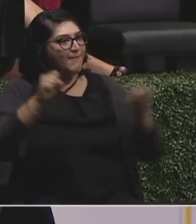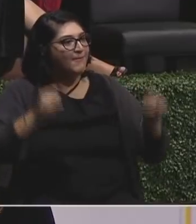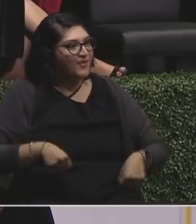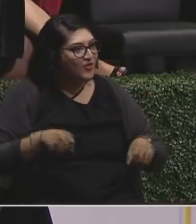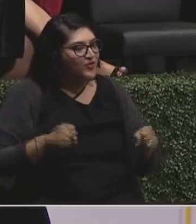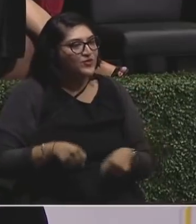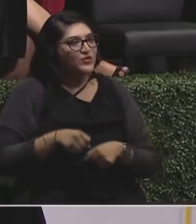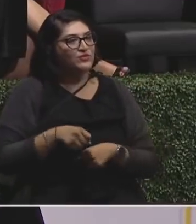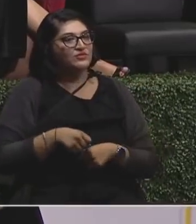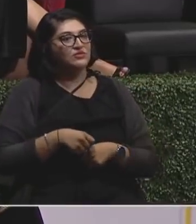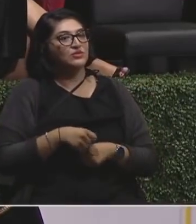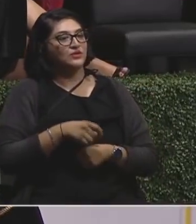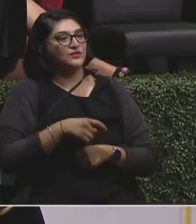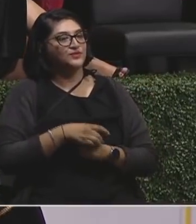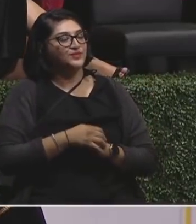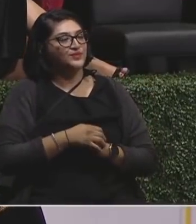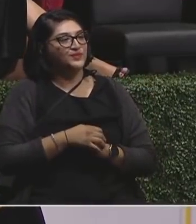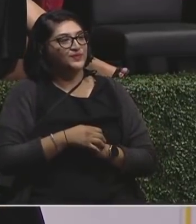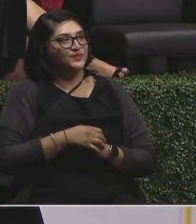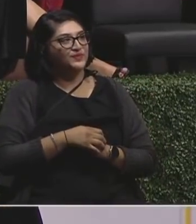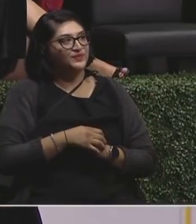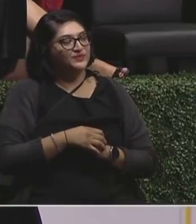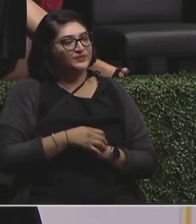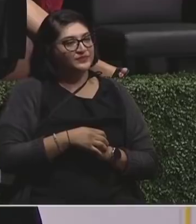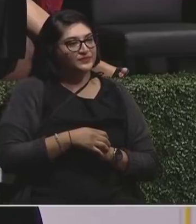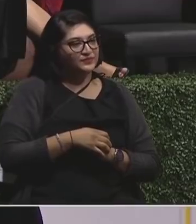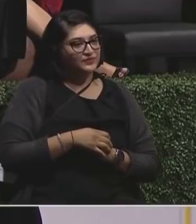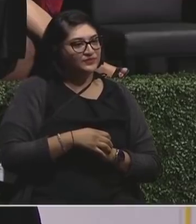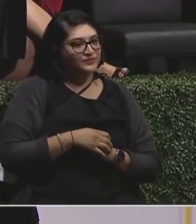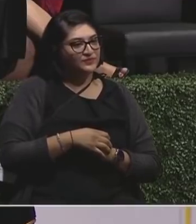THANK YOU ALL FOR YOUR SUPPORT AND THE MANY WAYS YOU HELPED MAKE THIS DAY POSSIBLE FOR YOUR GRADUATE.